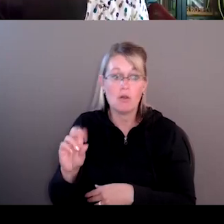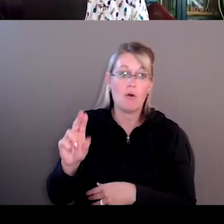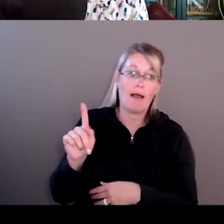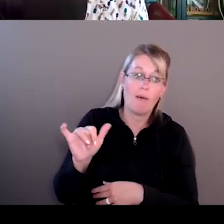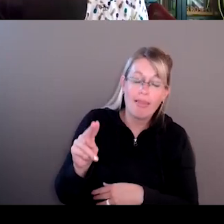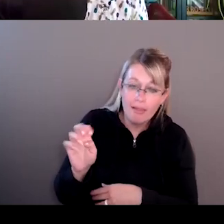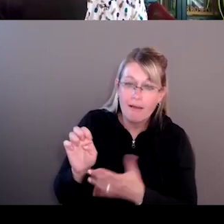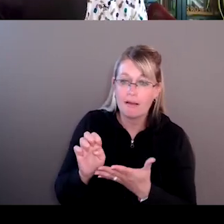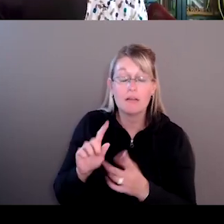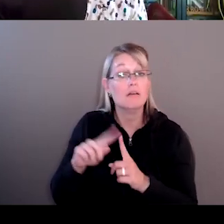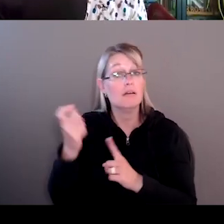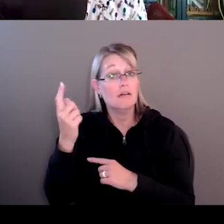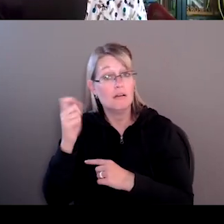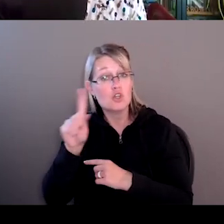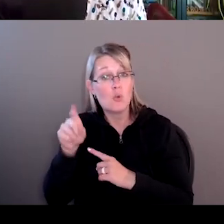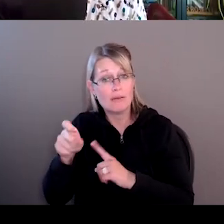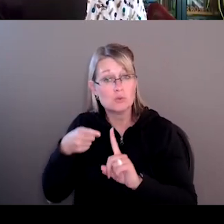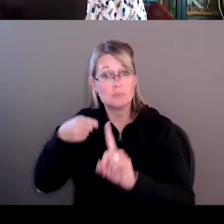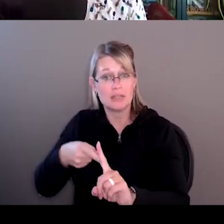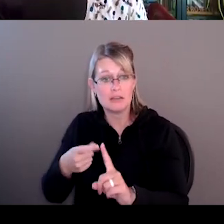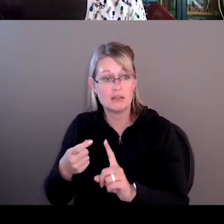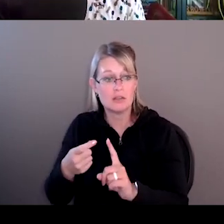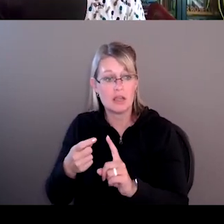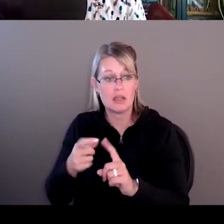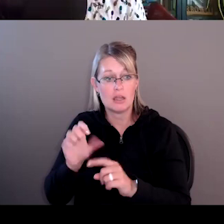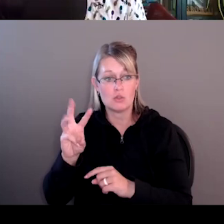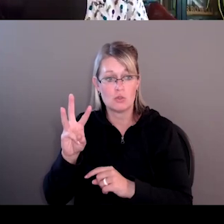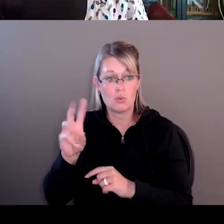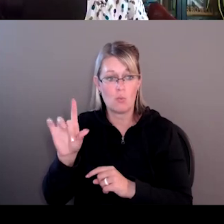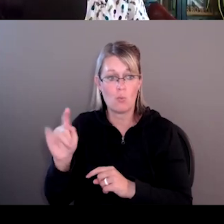only catch here is that you need to specify a width for the entire row to be clickable.